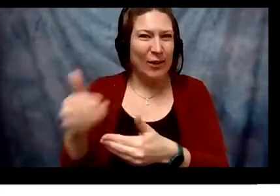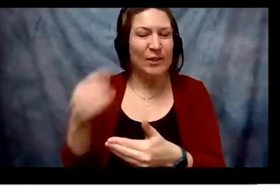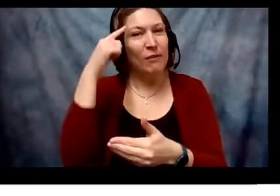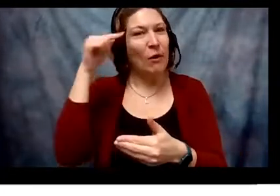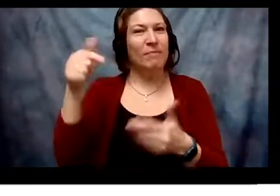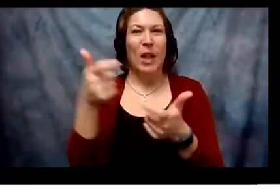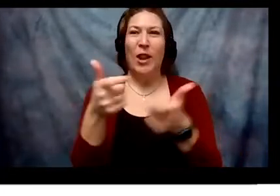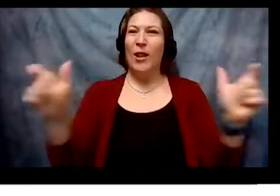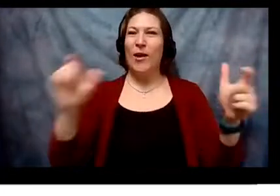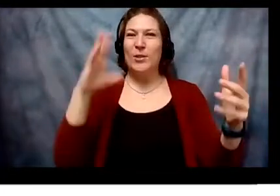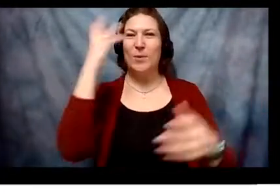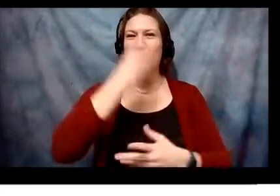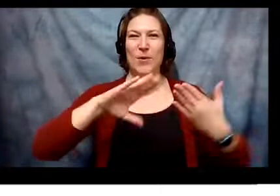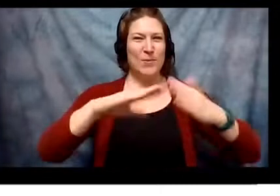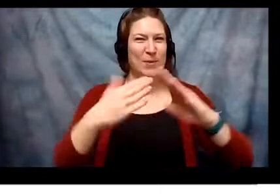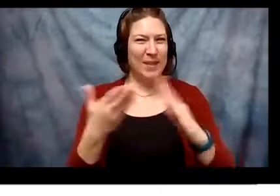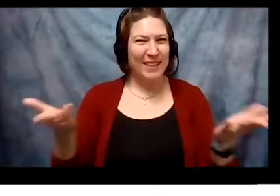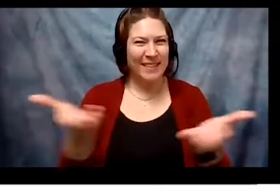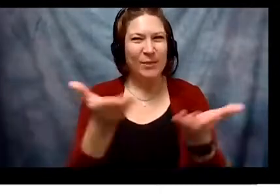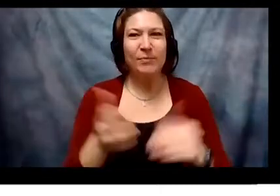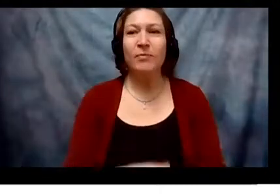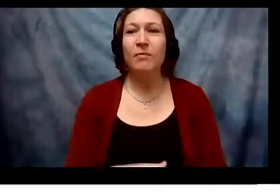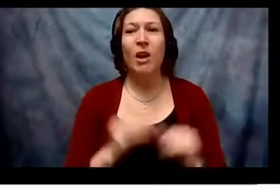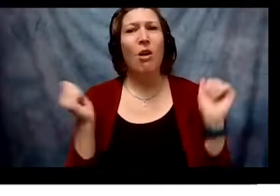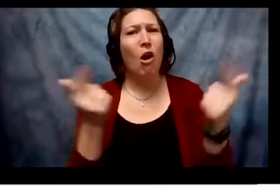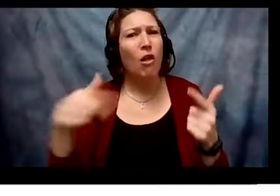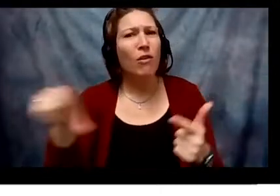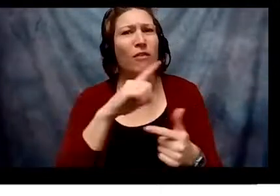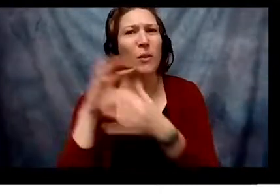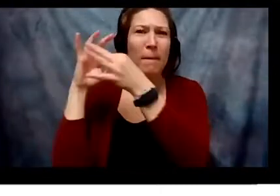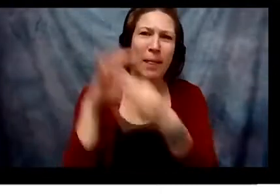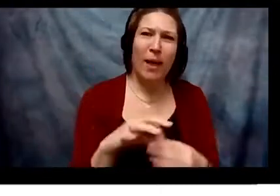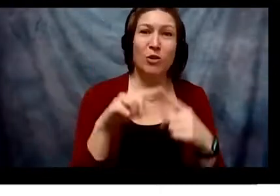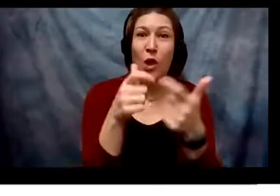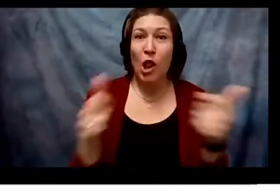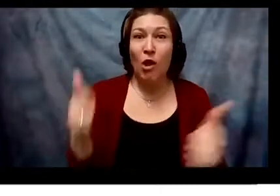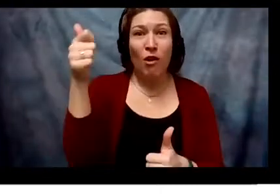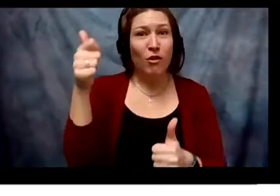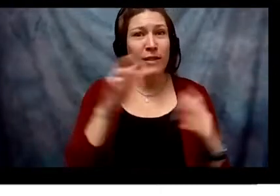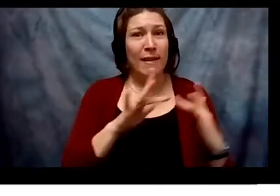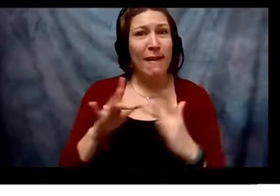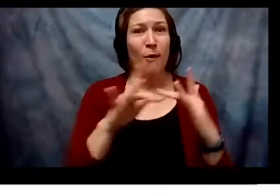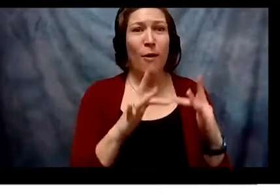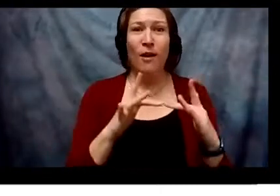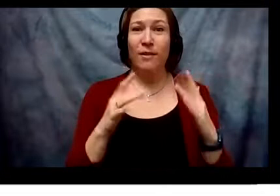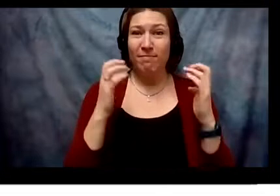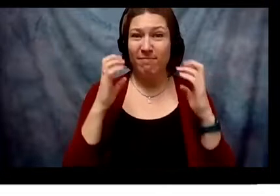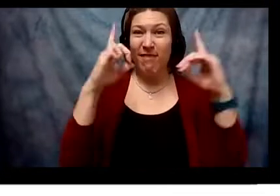beautiful community. All of you belong to the largest network that is educating our future